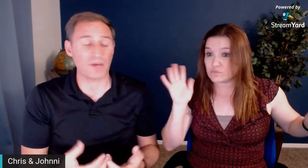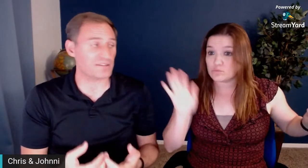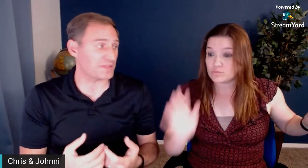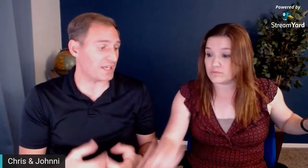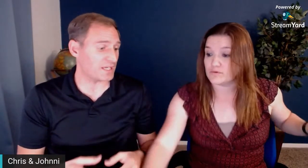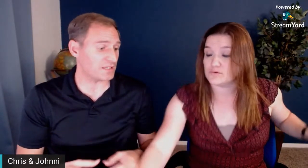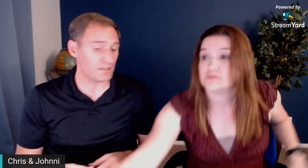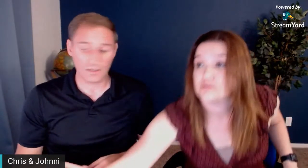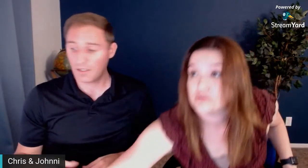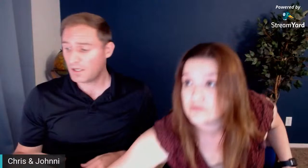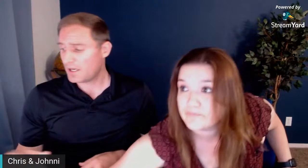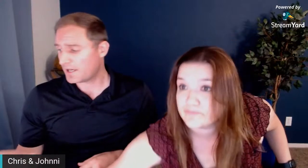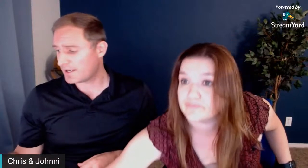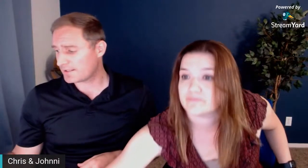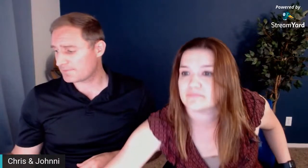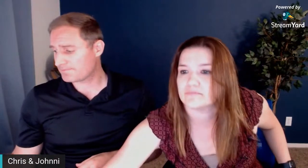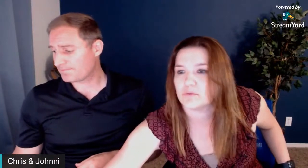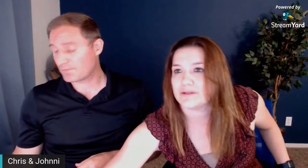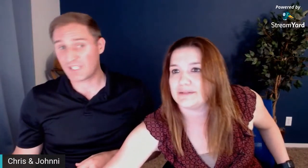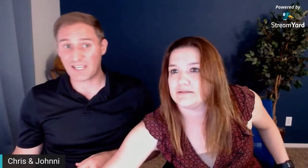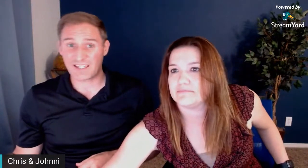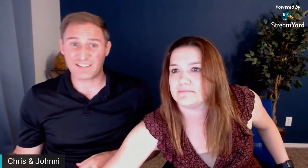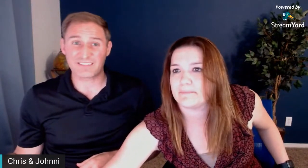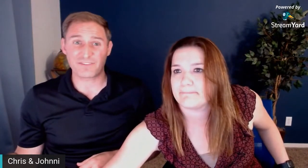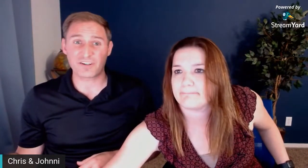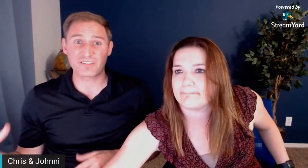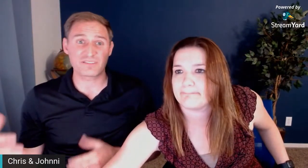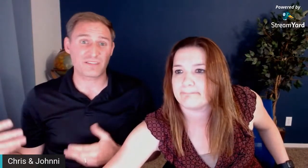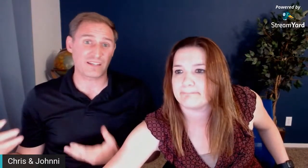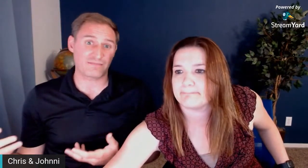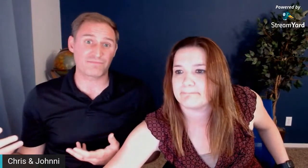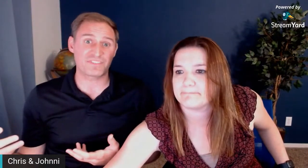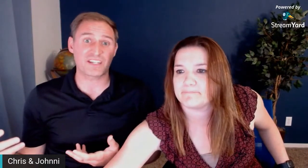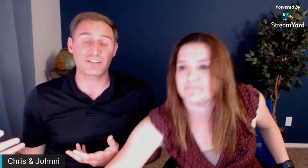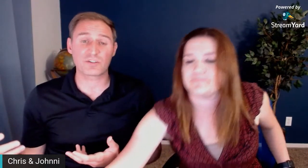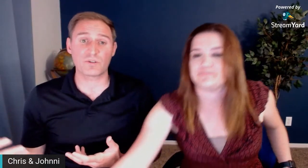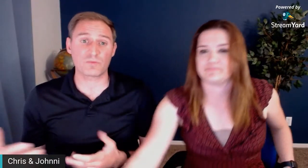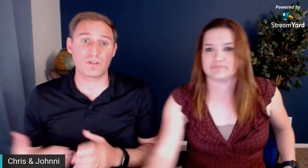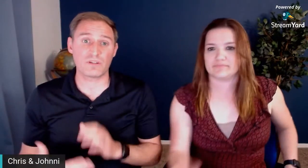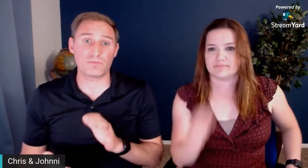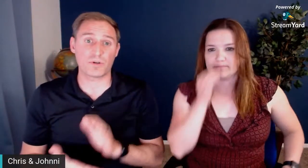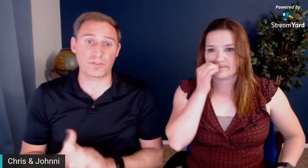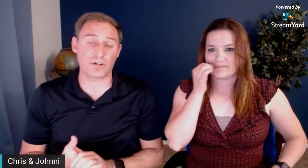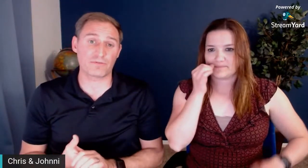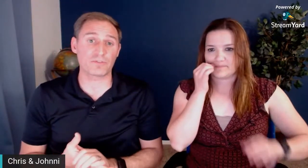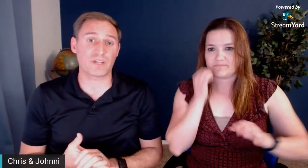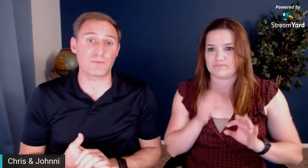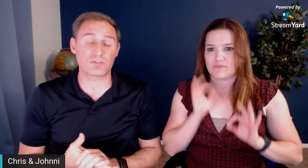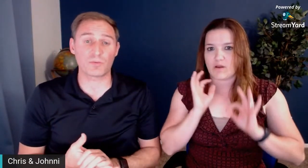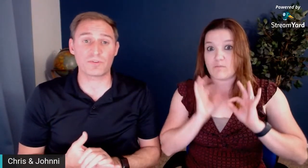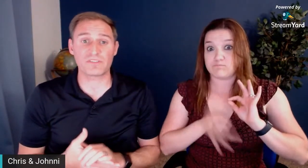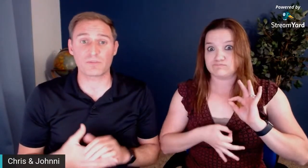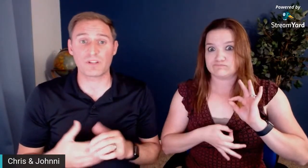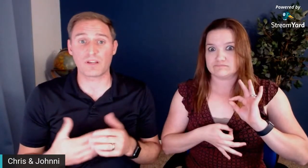possibly can um but yeah as far as like secular work we both are full-time interpreters and we